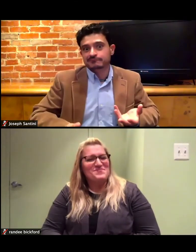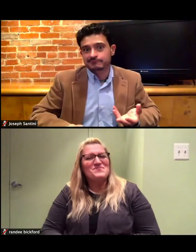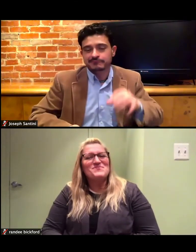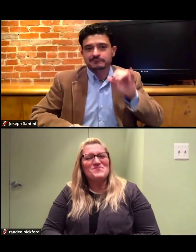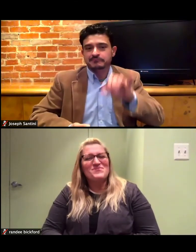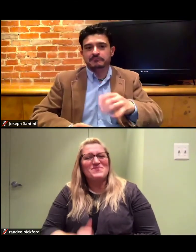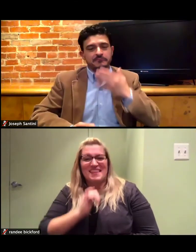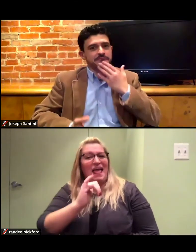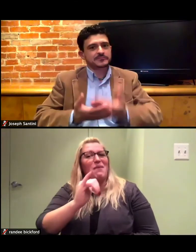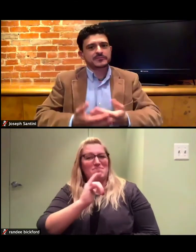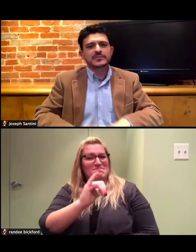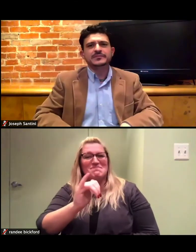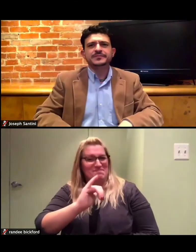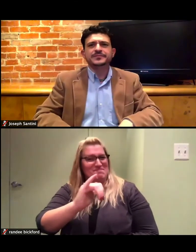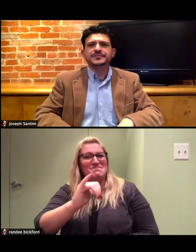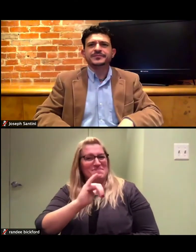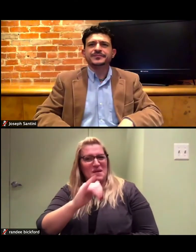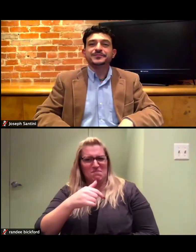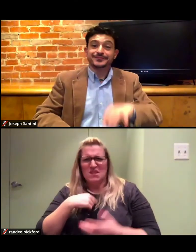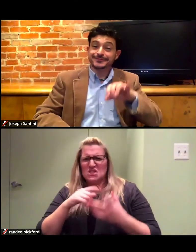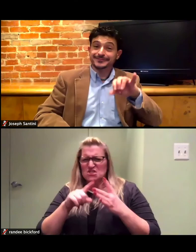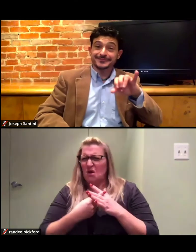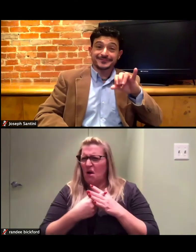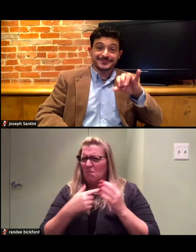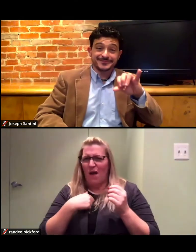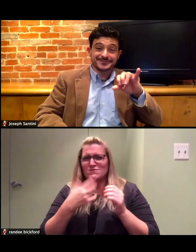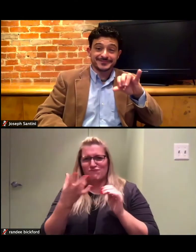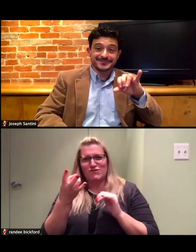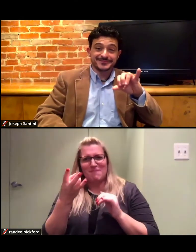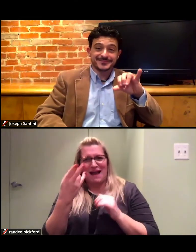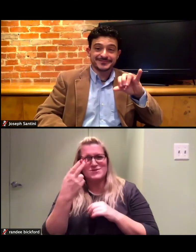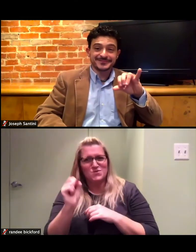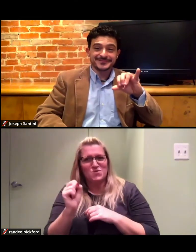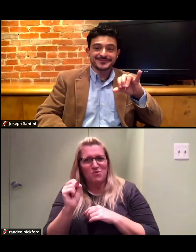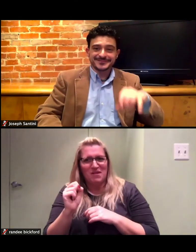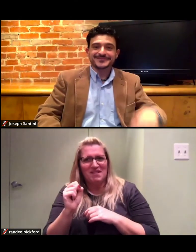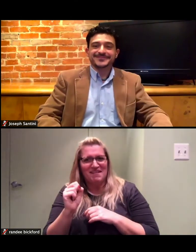before I went off to the other school.